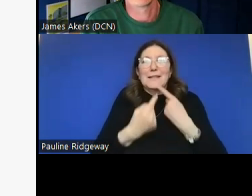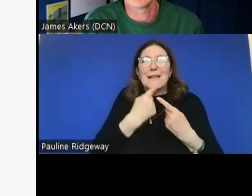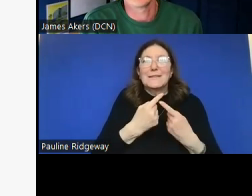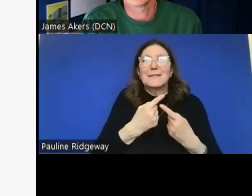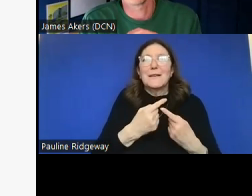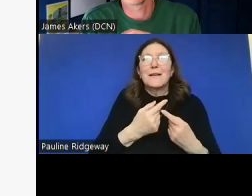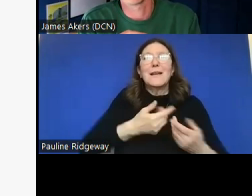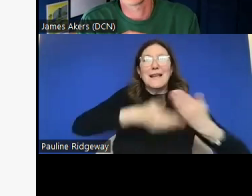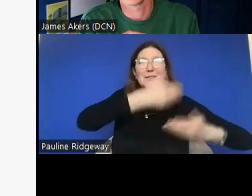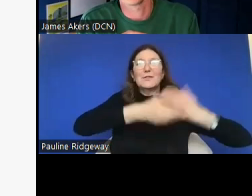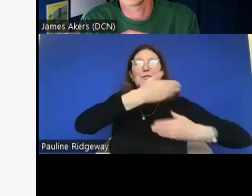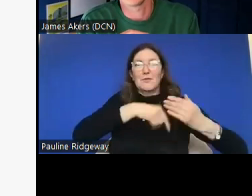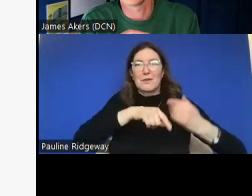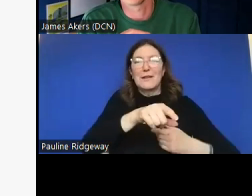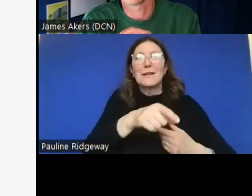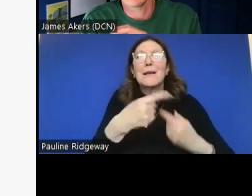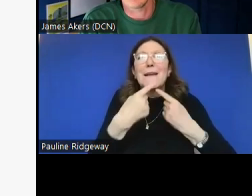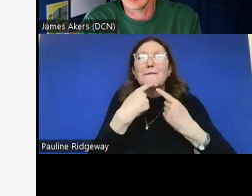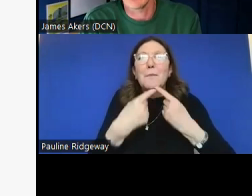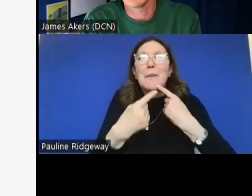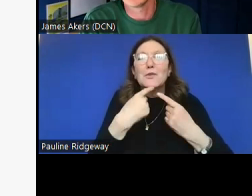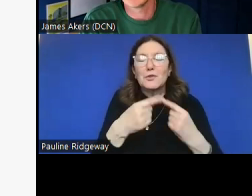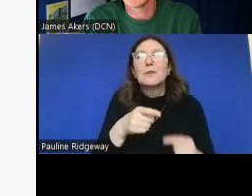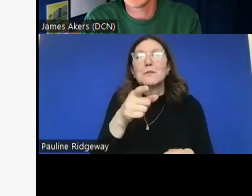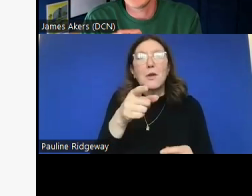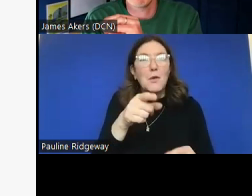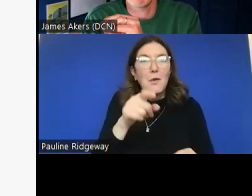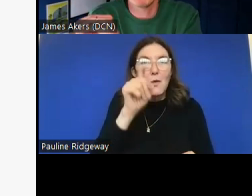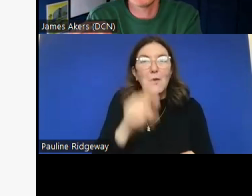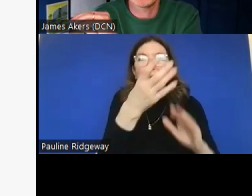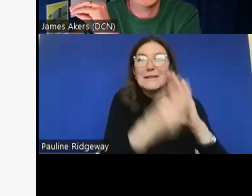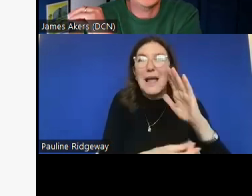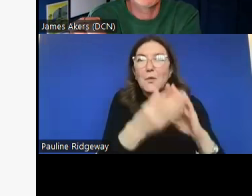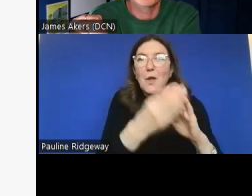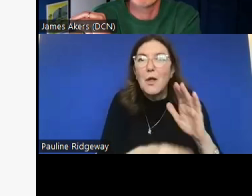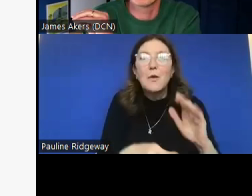With file downloads, if you don't change that to 14 months,